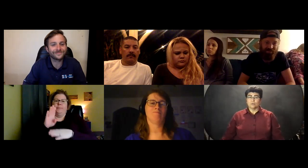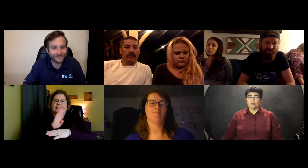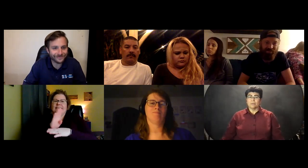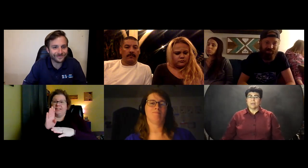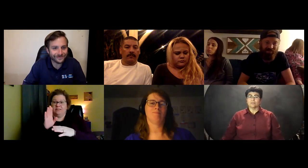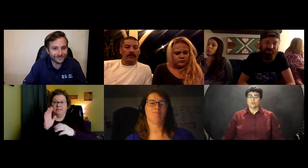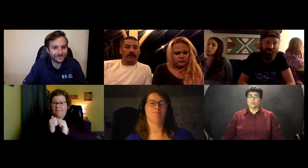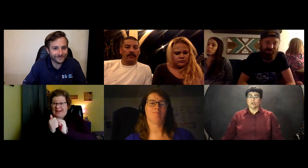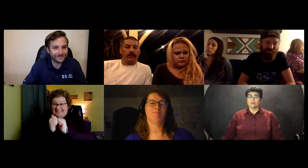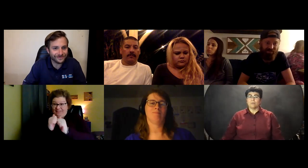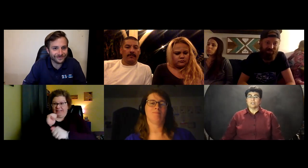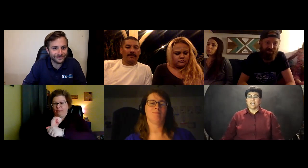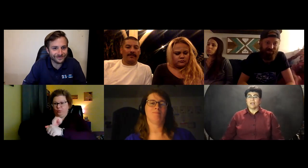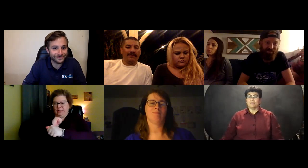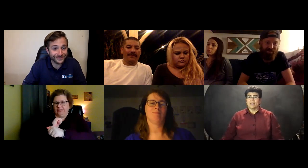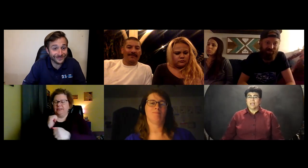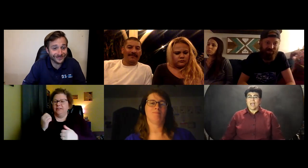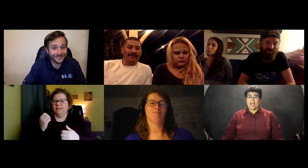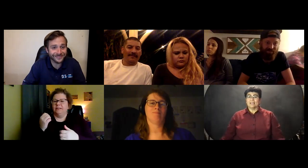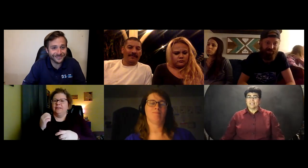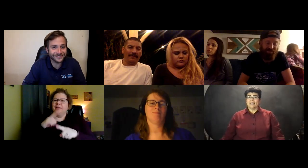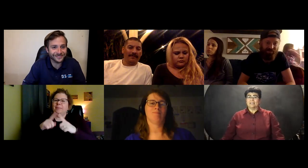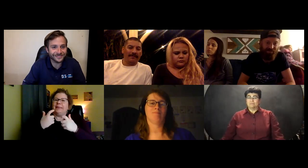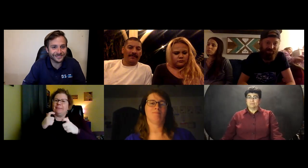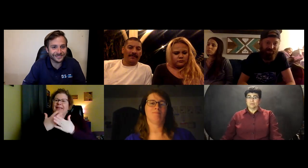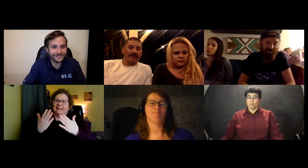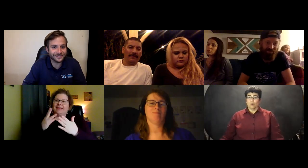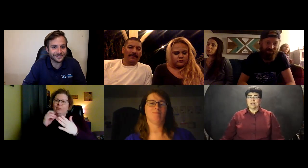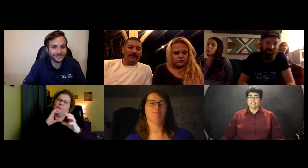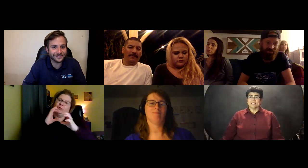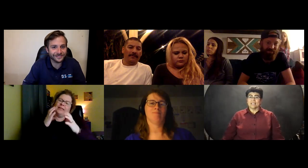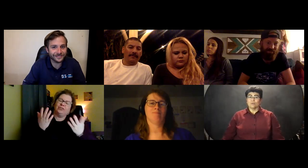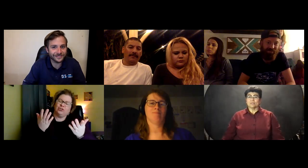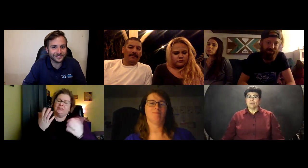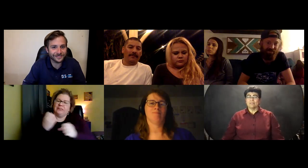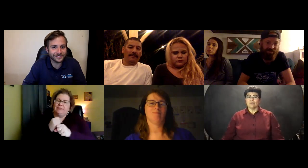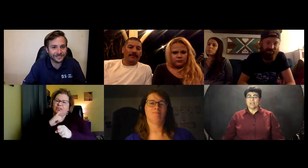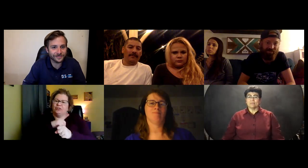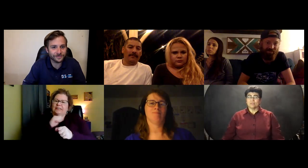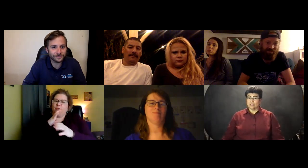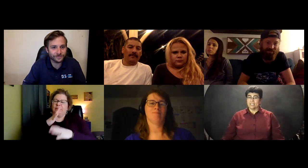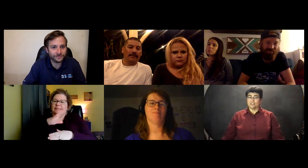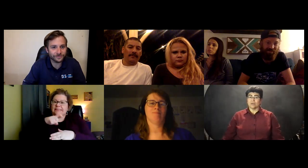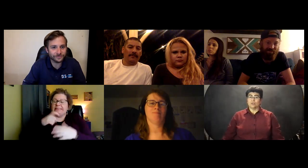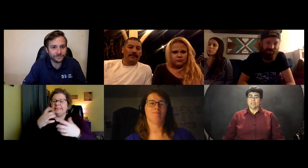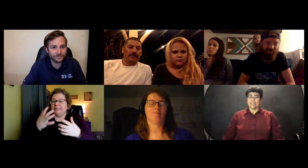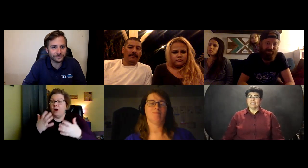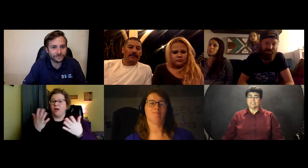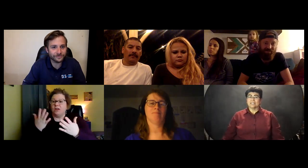going to be able to work part-time and he was and it was big for him to need to